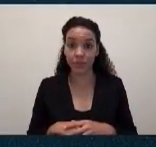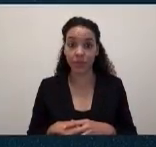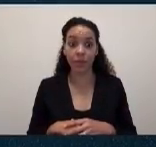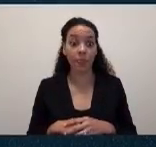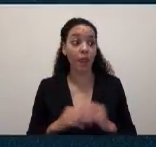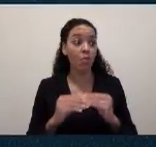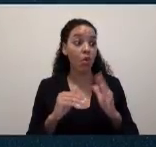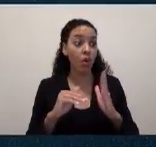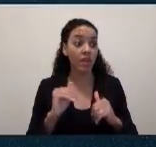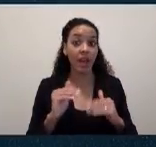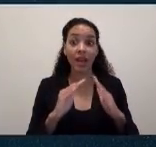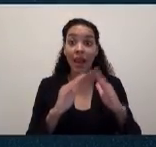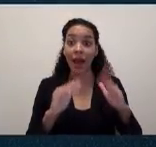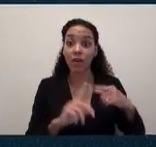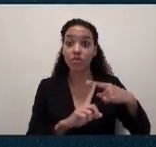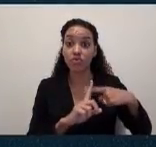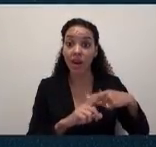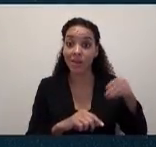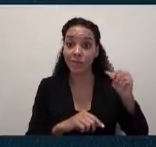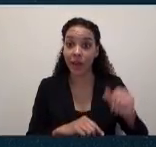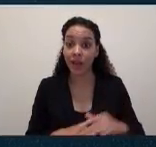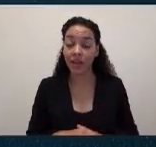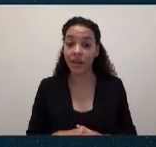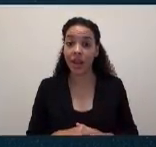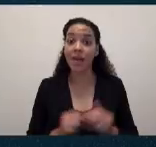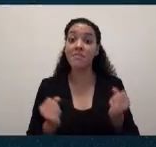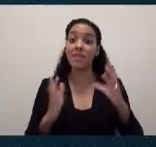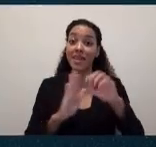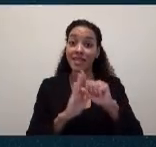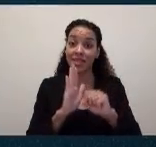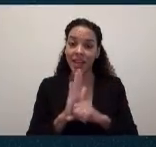And in many states it costs more than in-state college tuition.